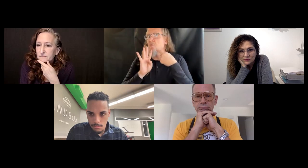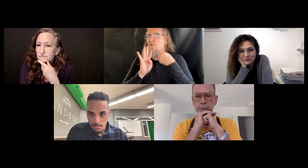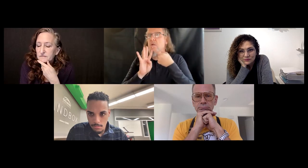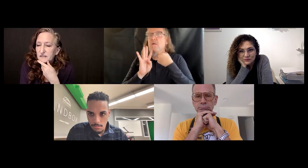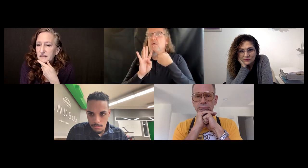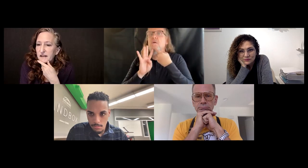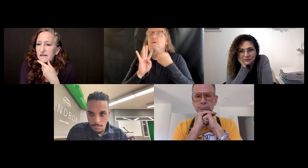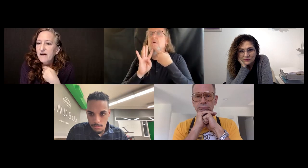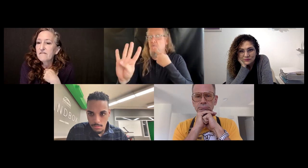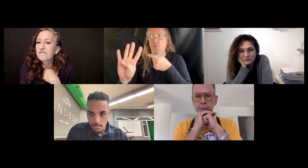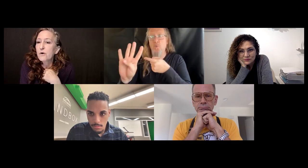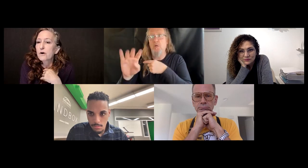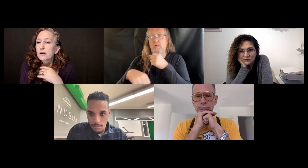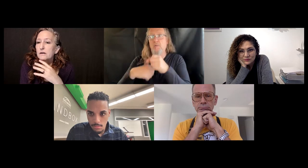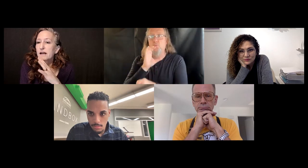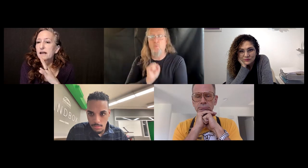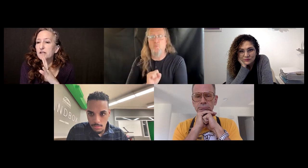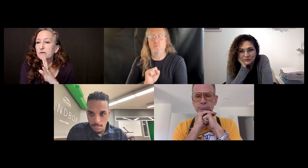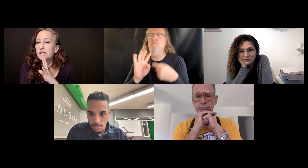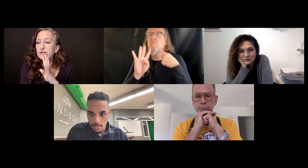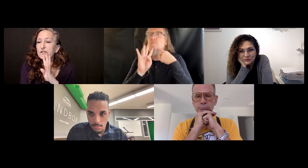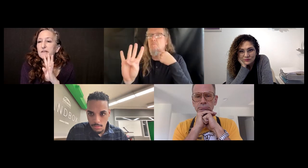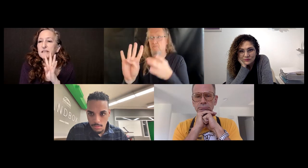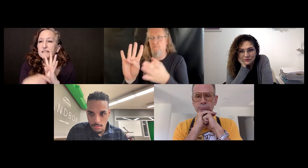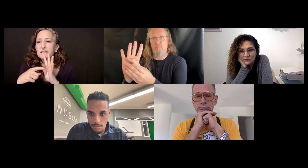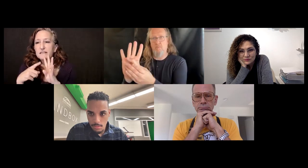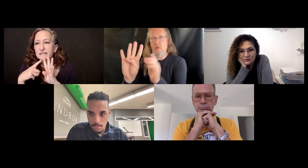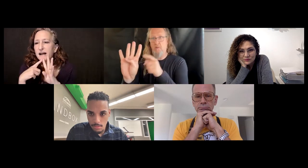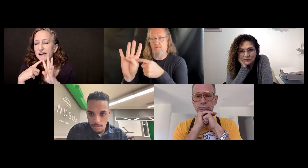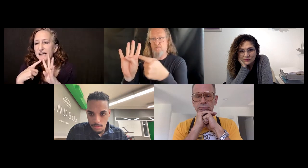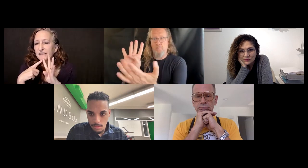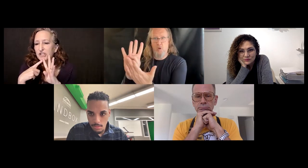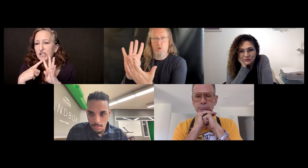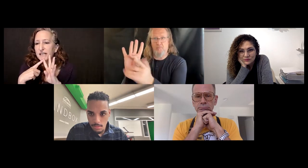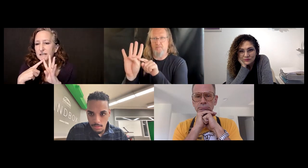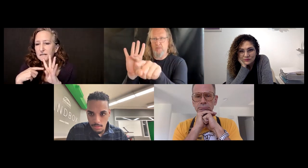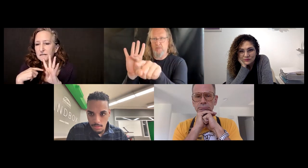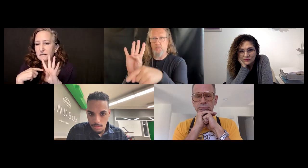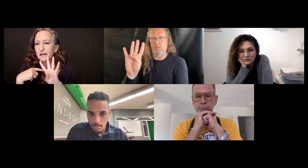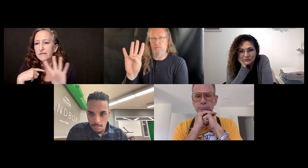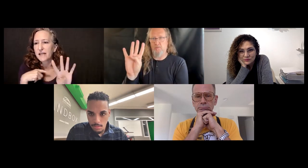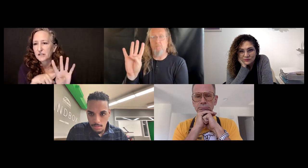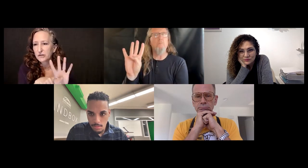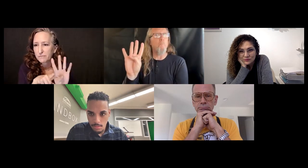If I'm 4, and you and you start this sign at the chin, and then you